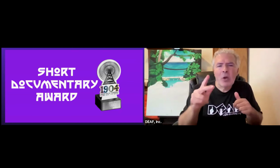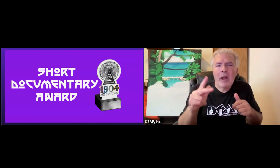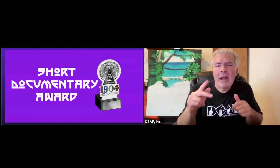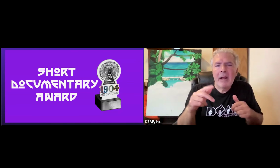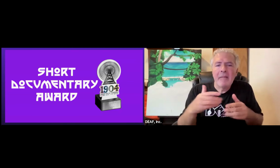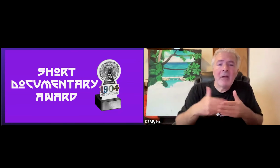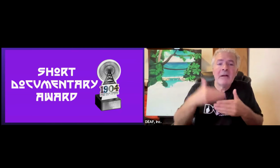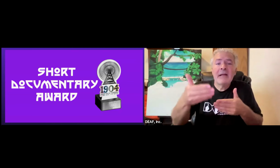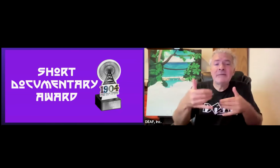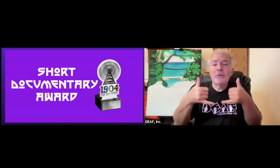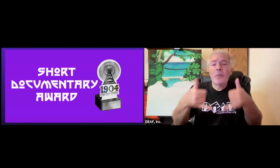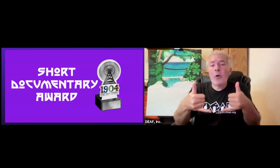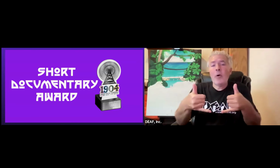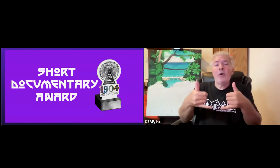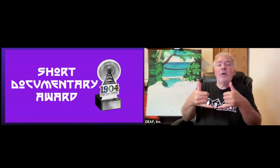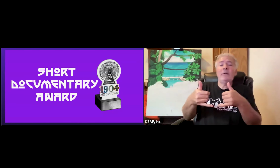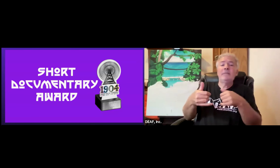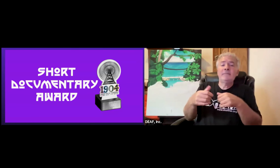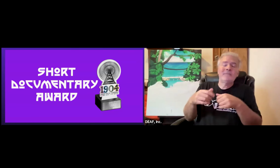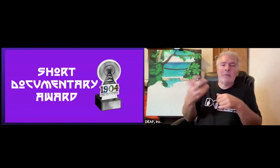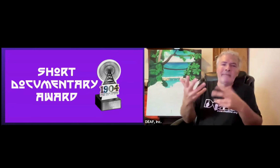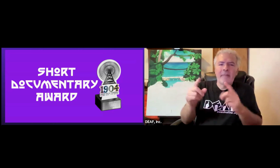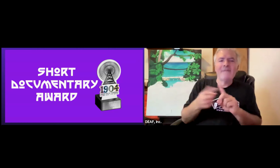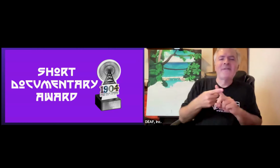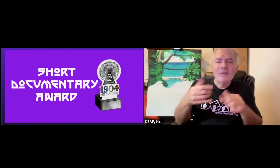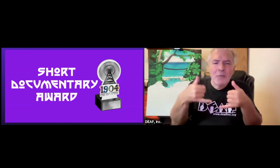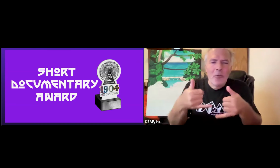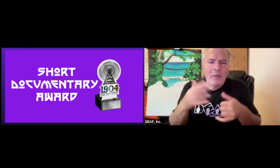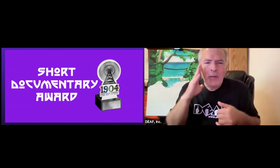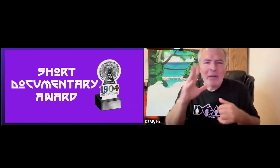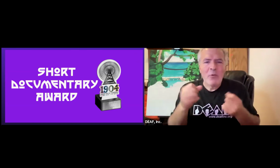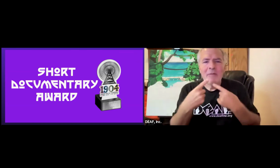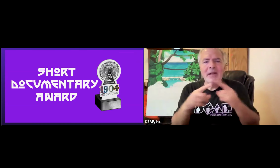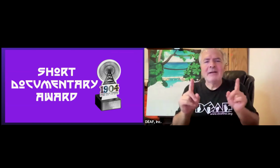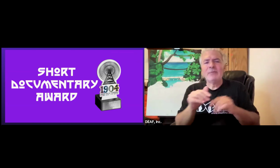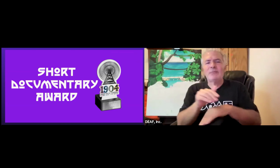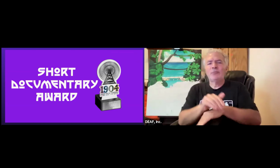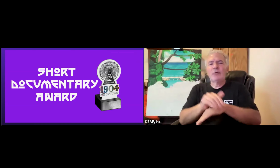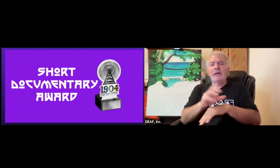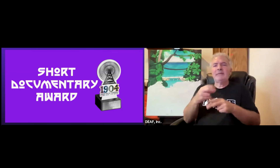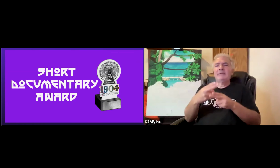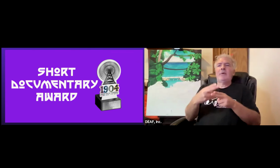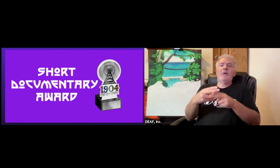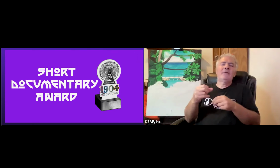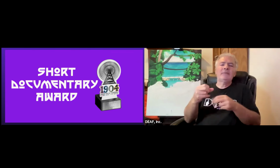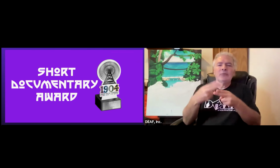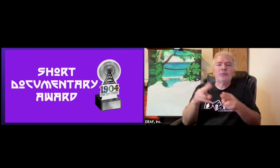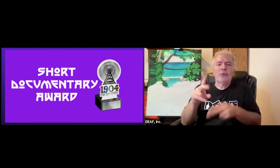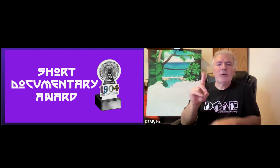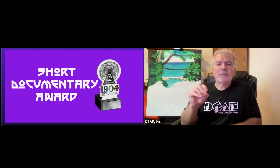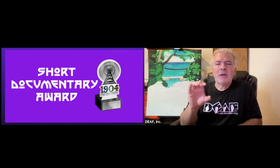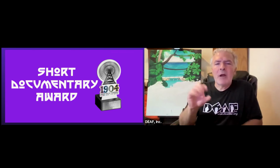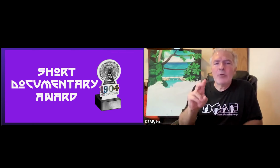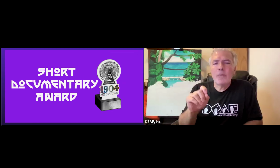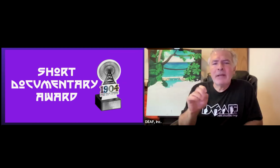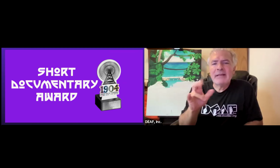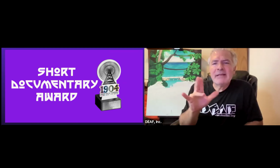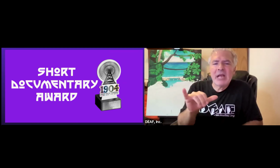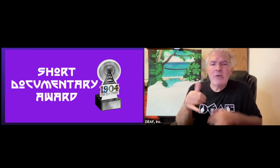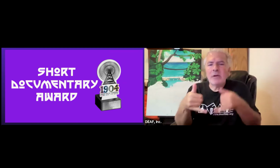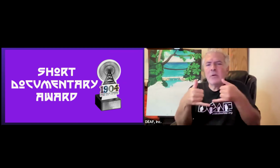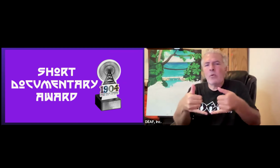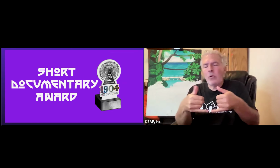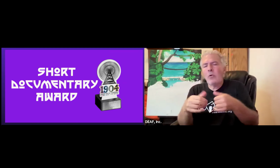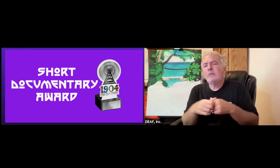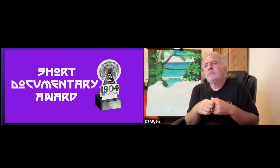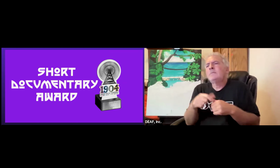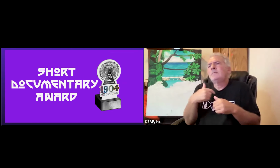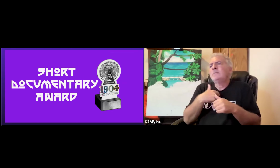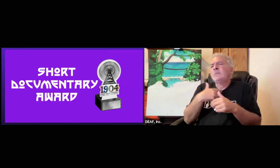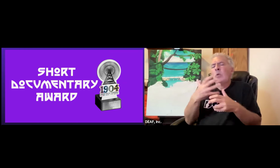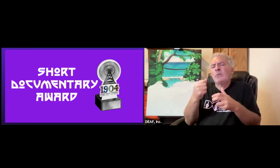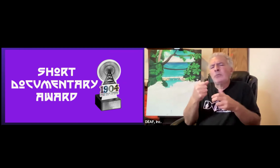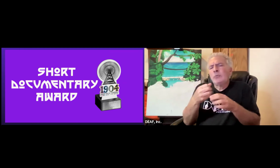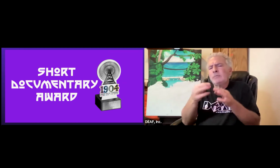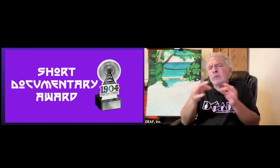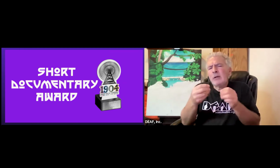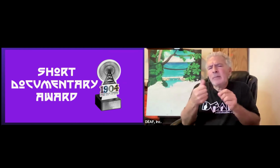The next award- I said the next one, but I meant the first one that we're going to be announcing tonight is for the short documentary film.